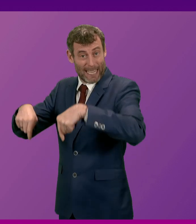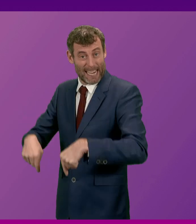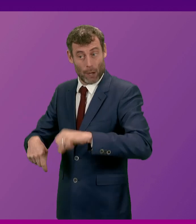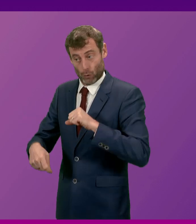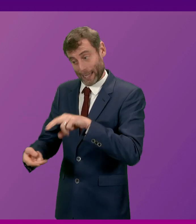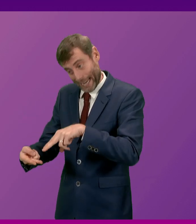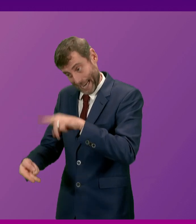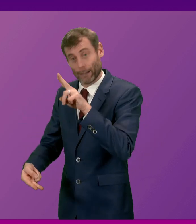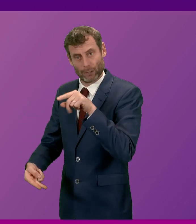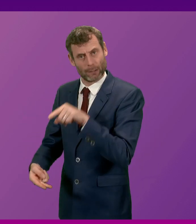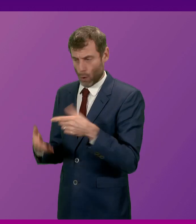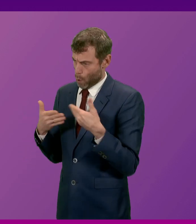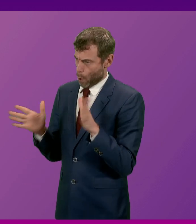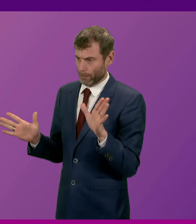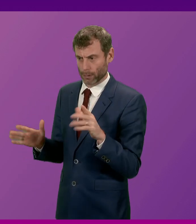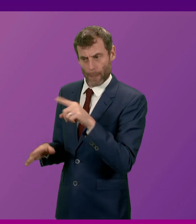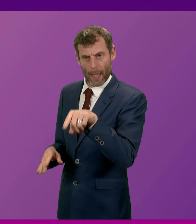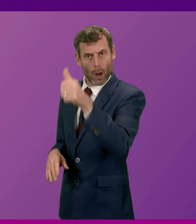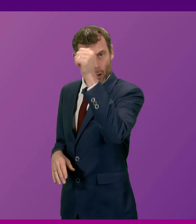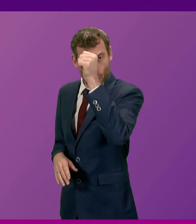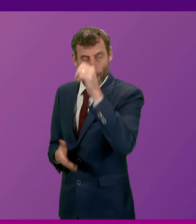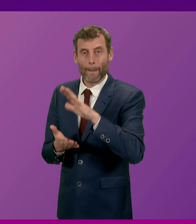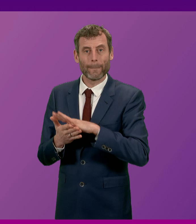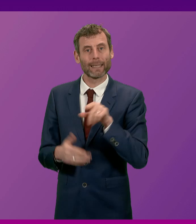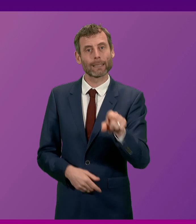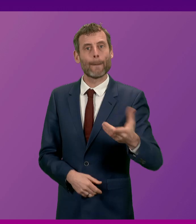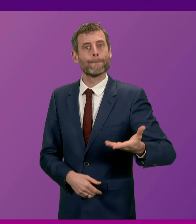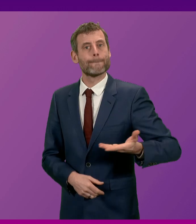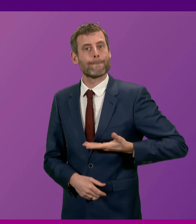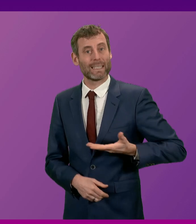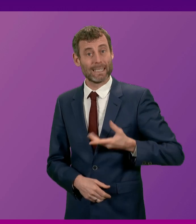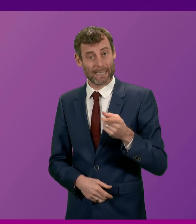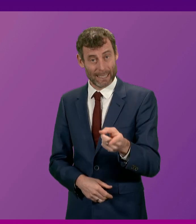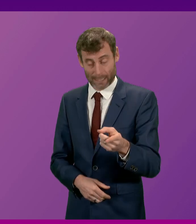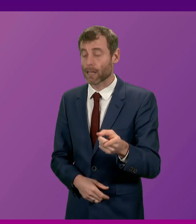would have avoided putting businesses in the position of going out of business because of